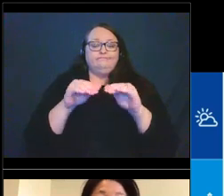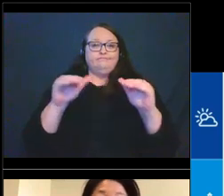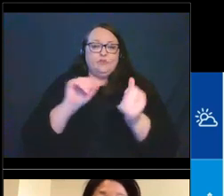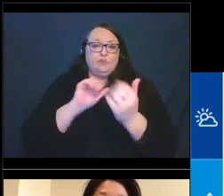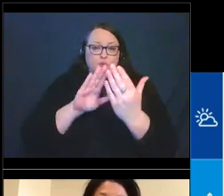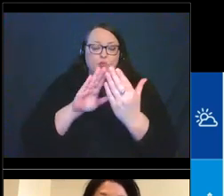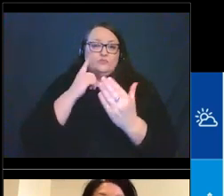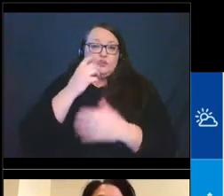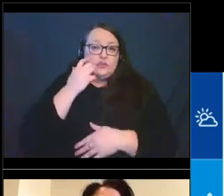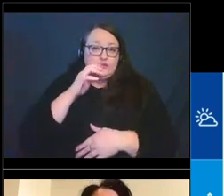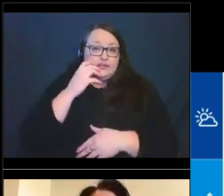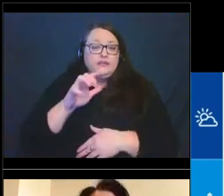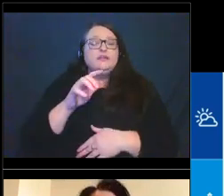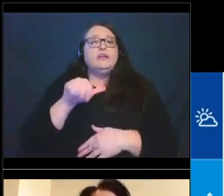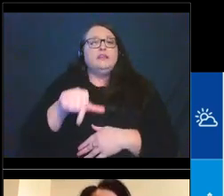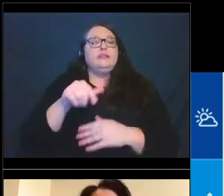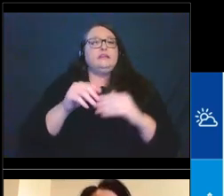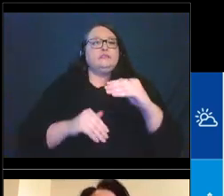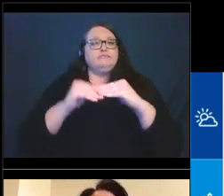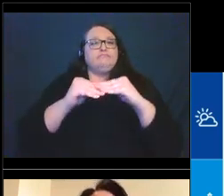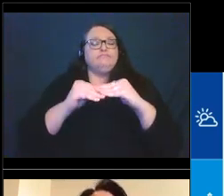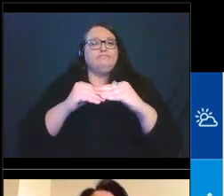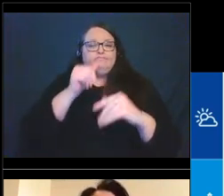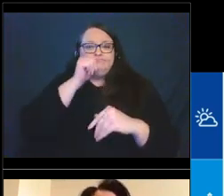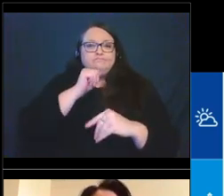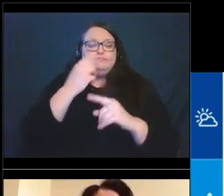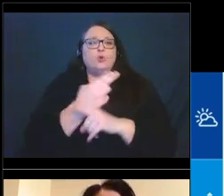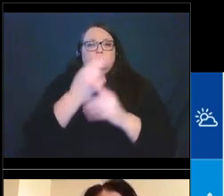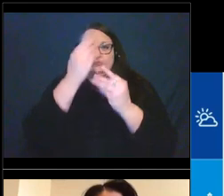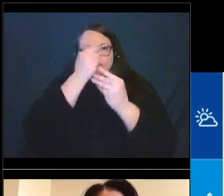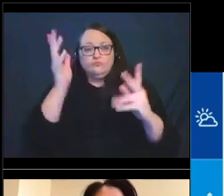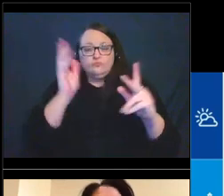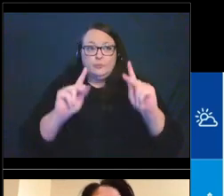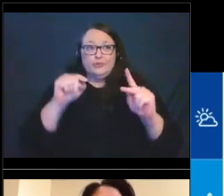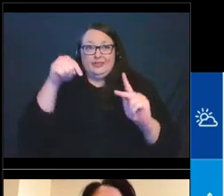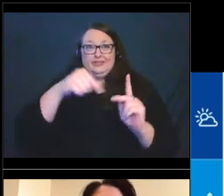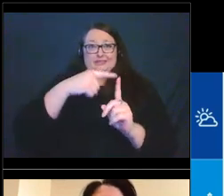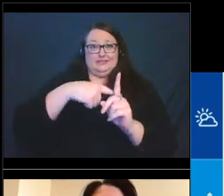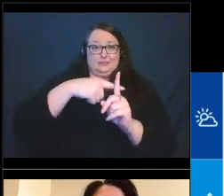are used to inform what temperature values are dangerous to humans. There is a lot of